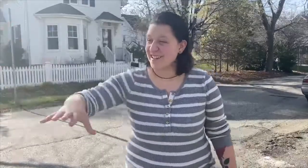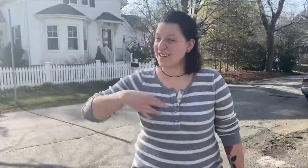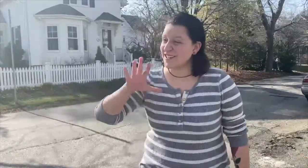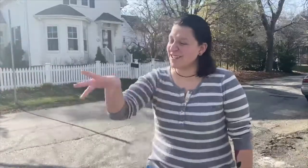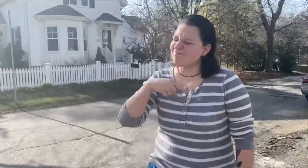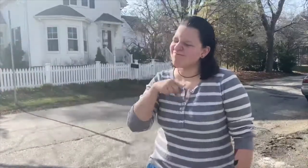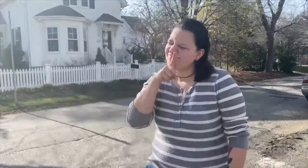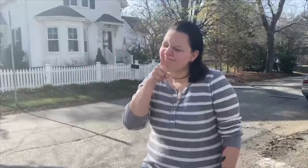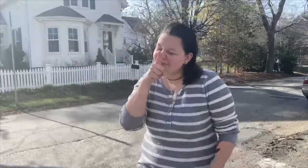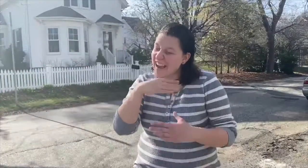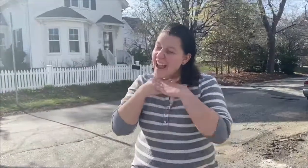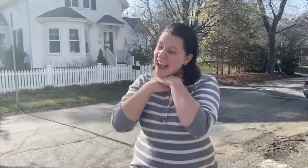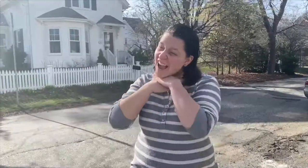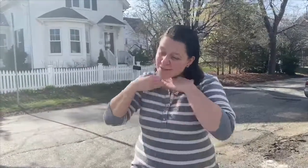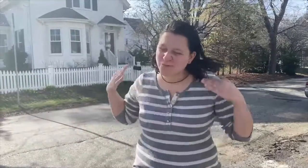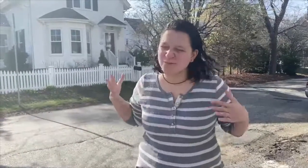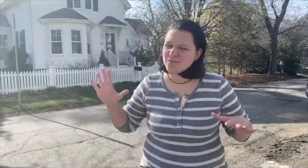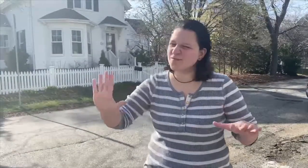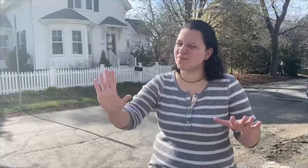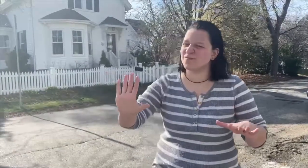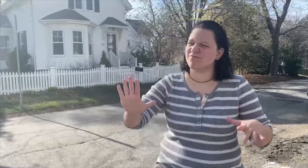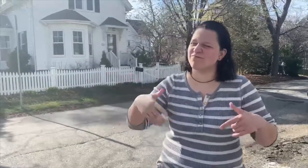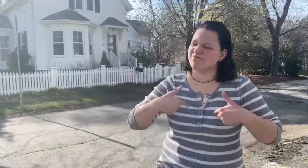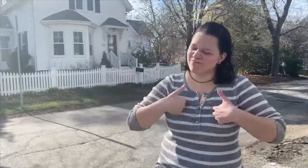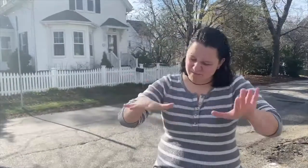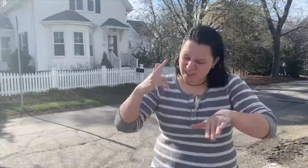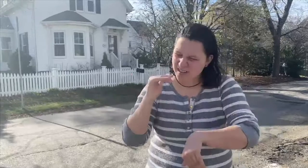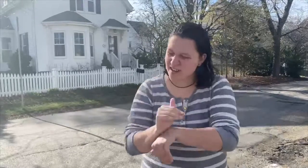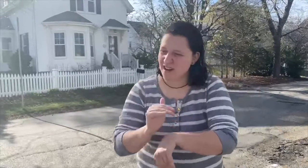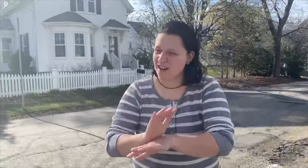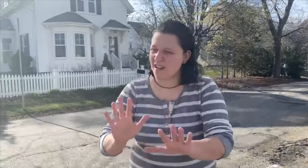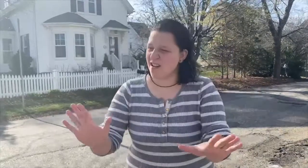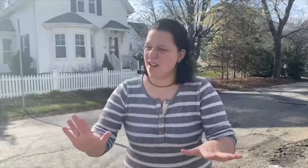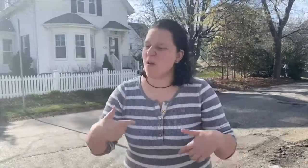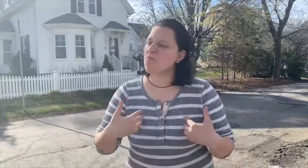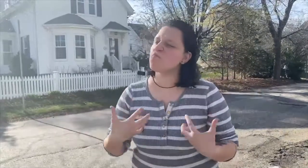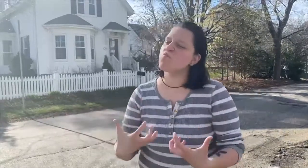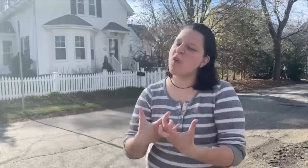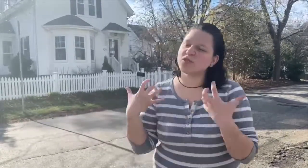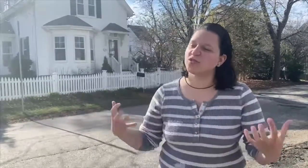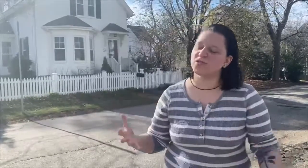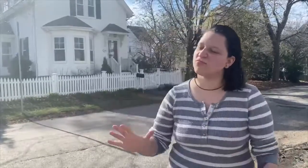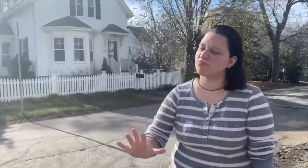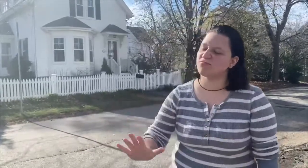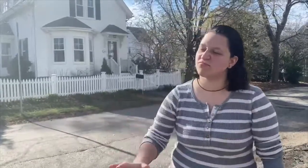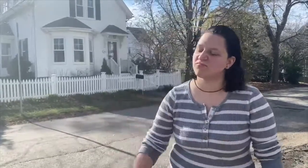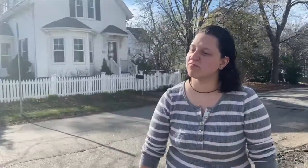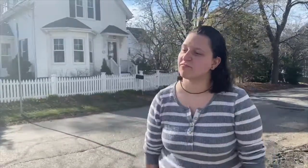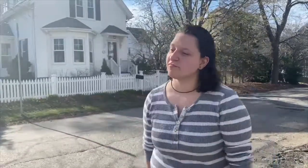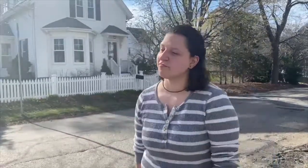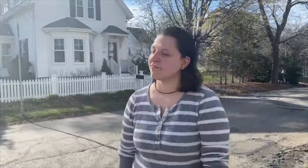Hey, you guys. I think I am REALLY out! I am done for the night. I had too much.